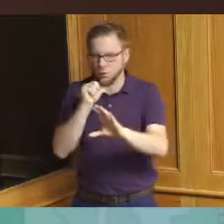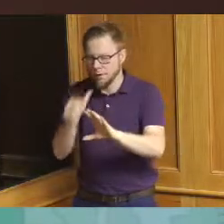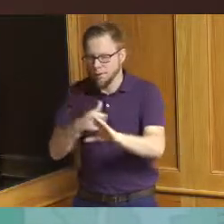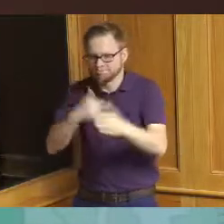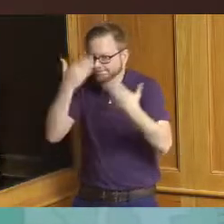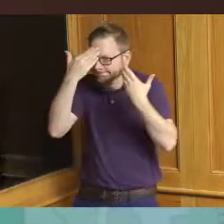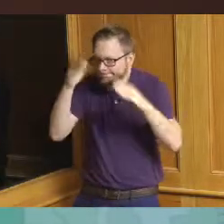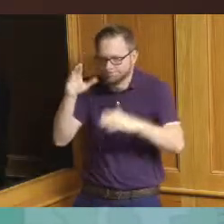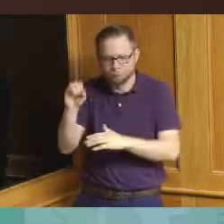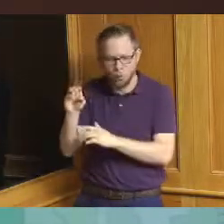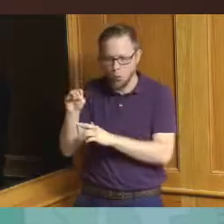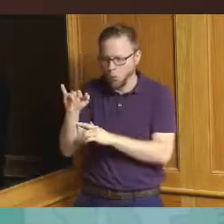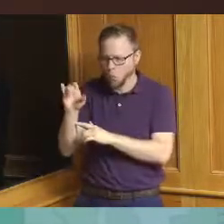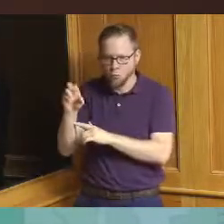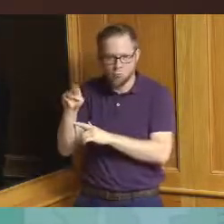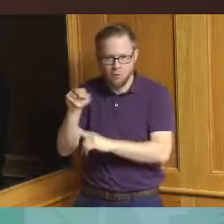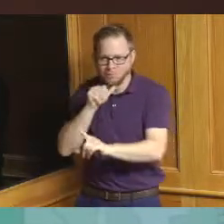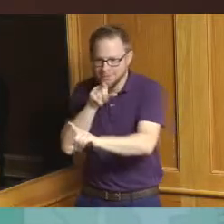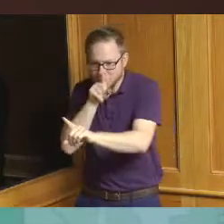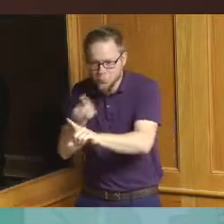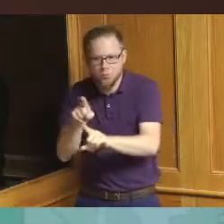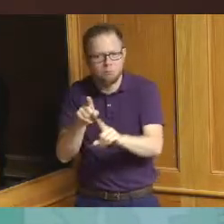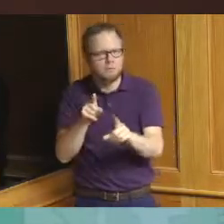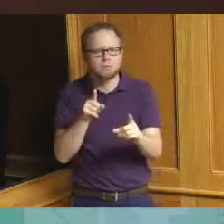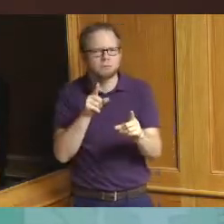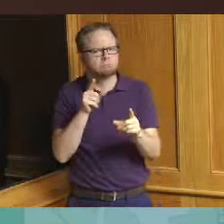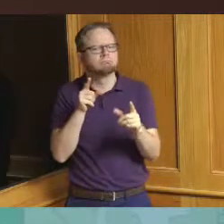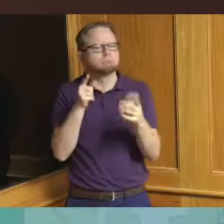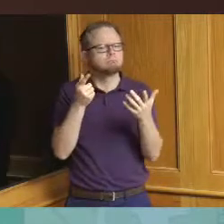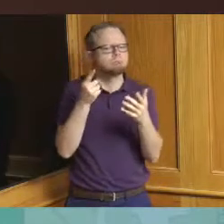here for a little bit we're not seeing any more severe cases which is probably good news